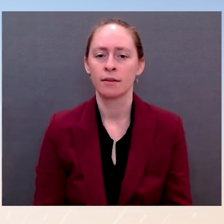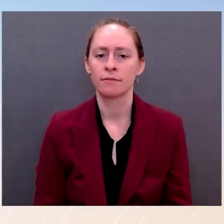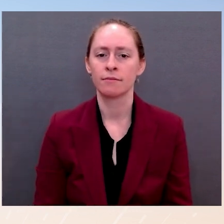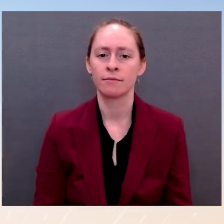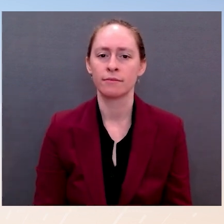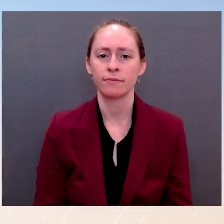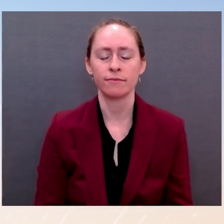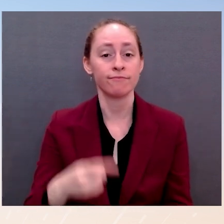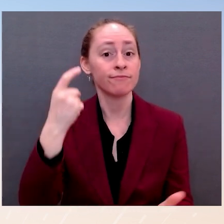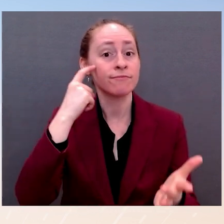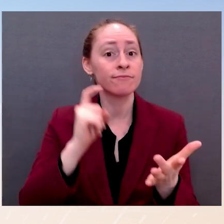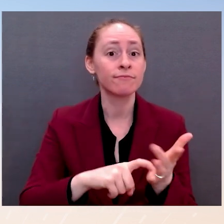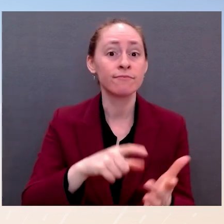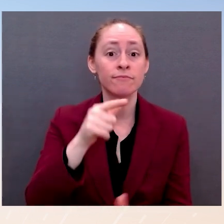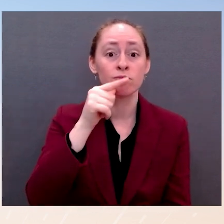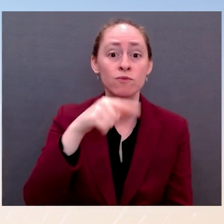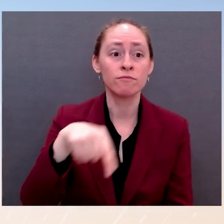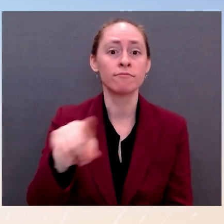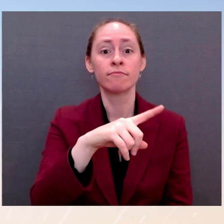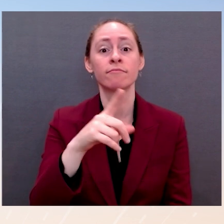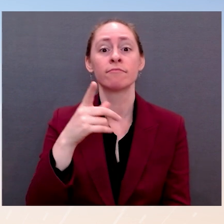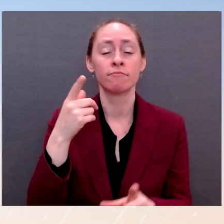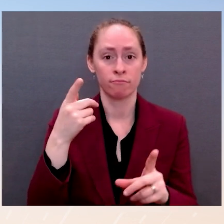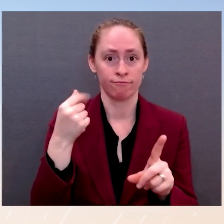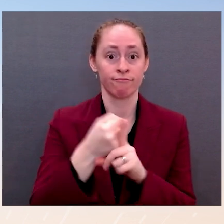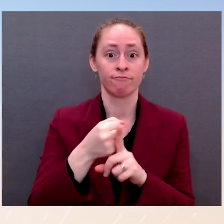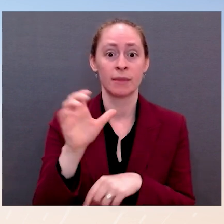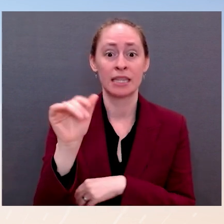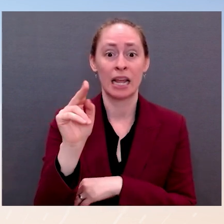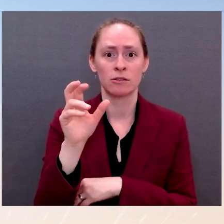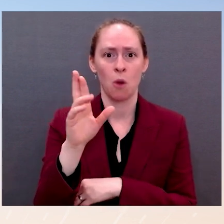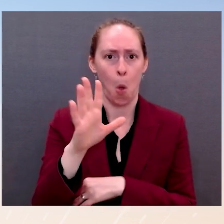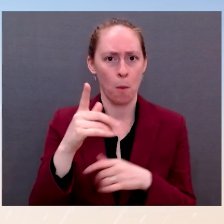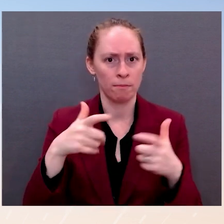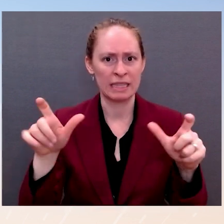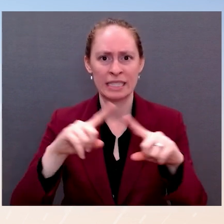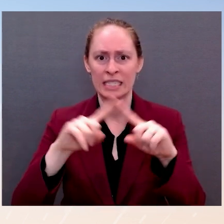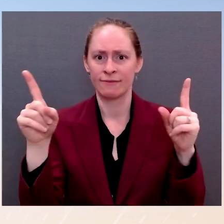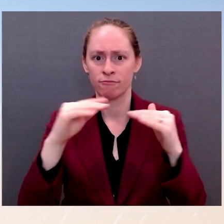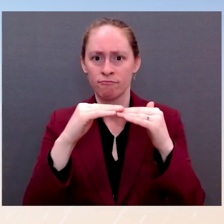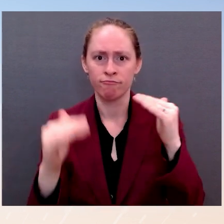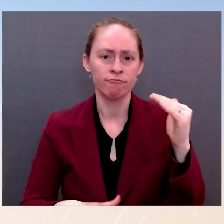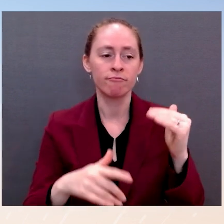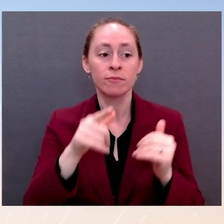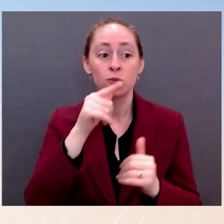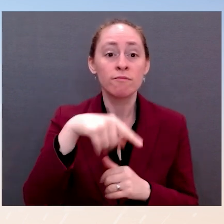racial disparities in cancer outcomes persist. And these disparities have been recognized,